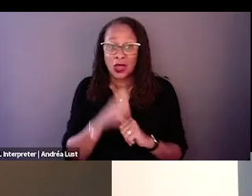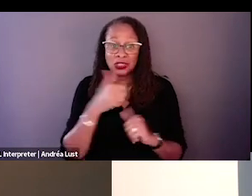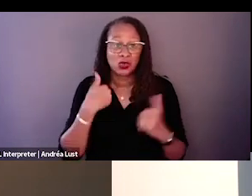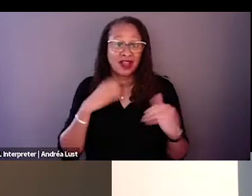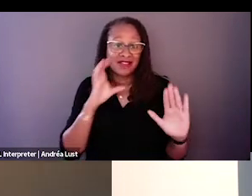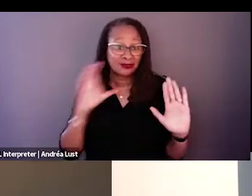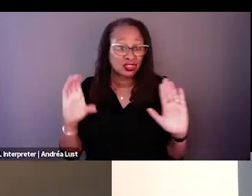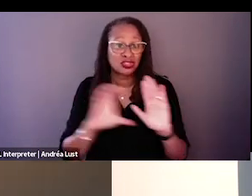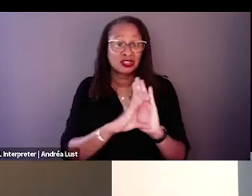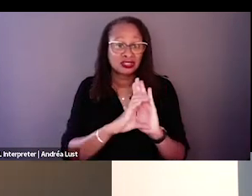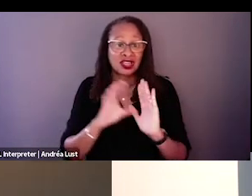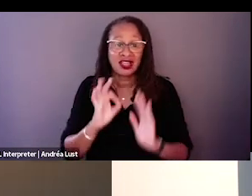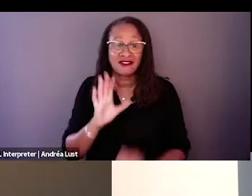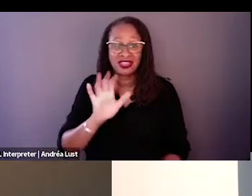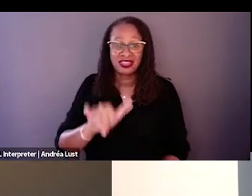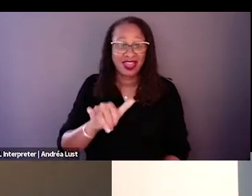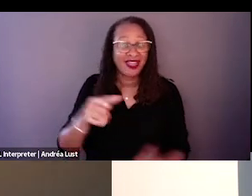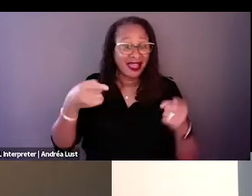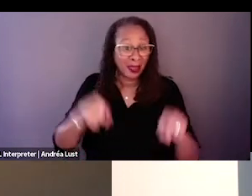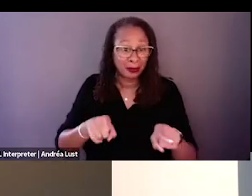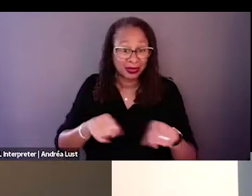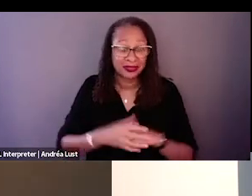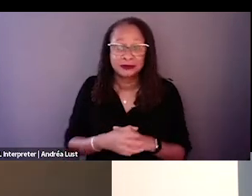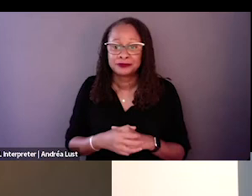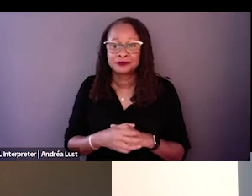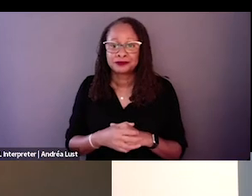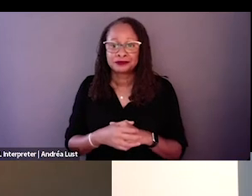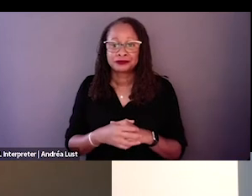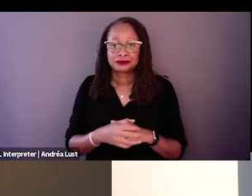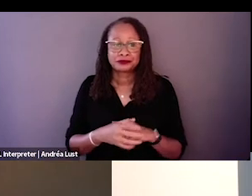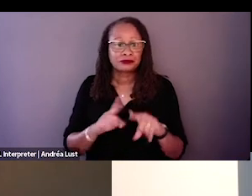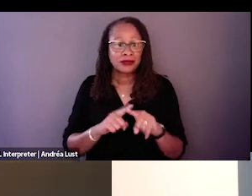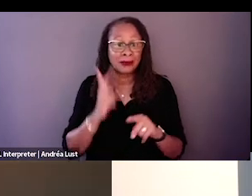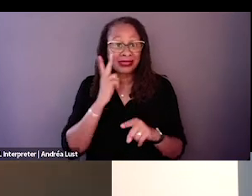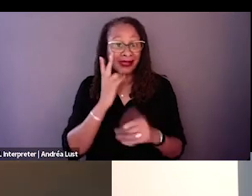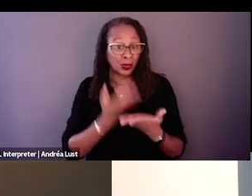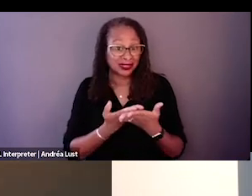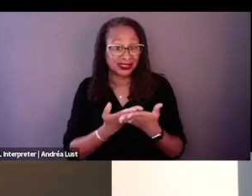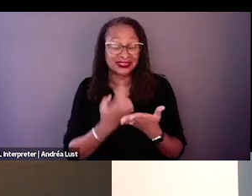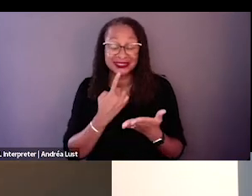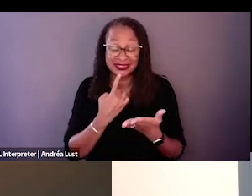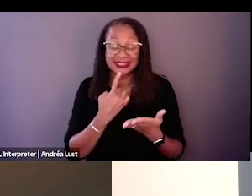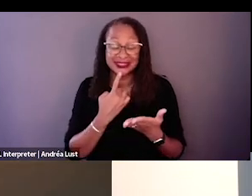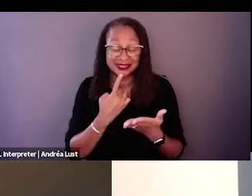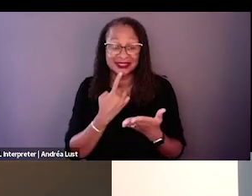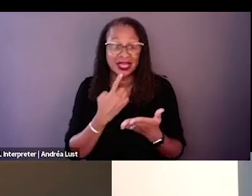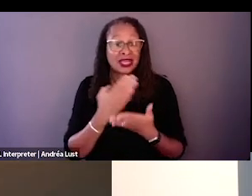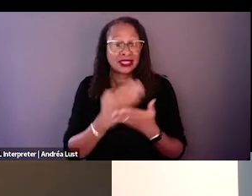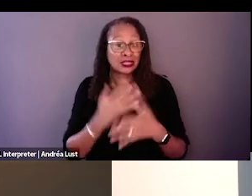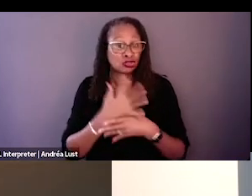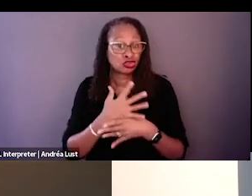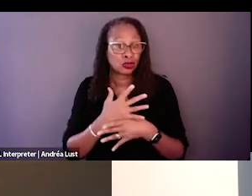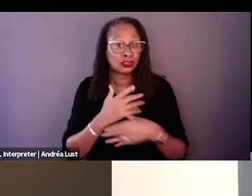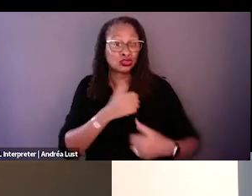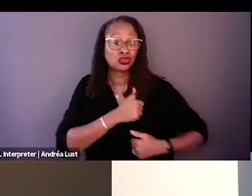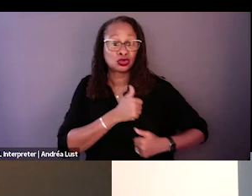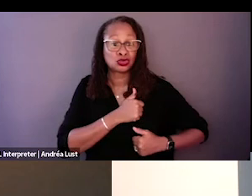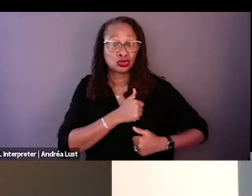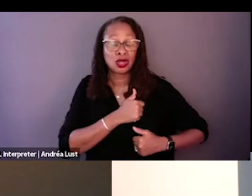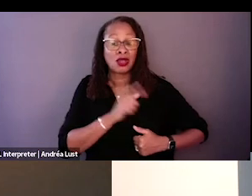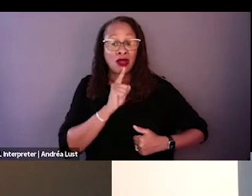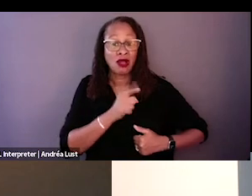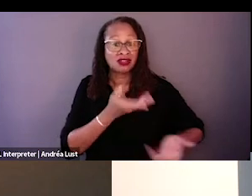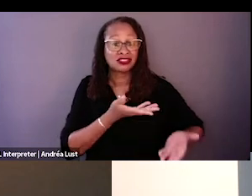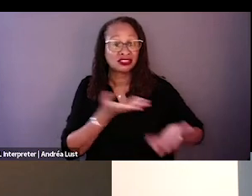It's usually told about -- when I was in high school in England, it was two dozen Stewarts and the